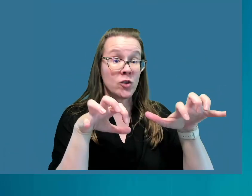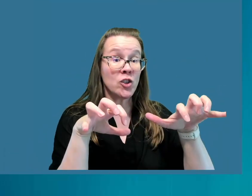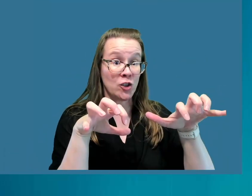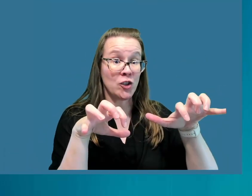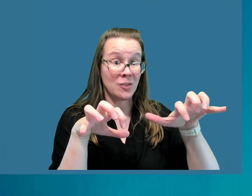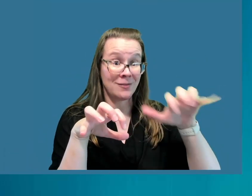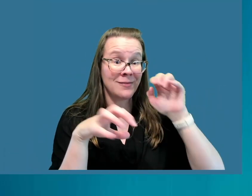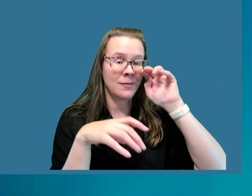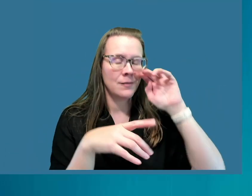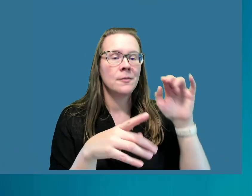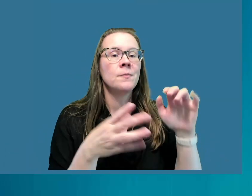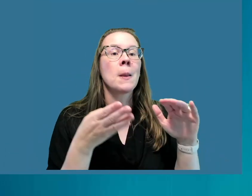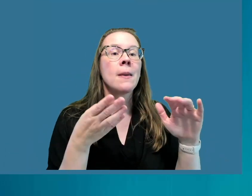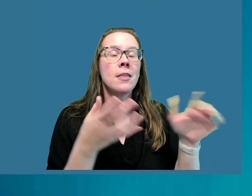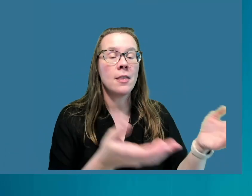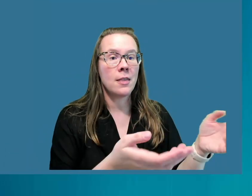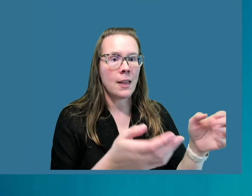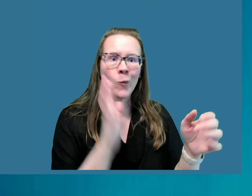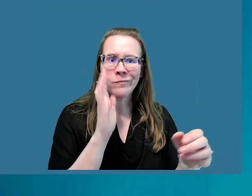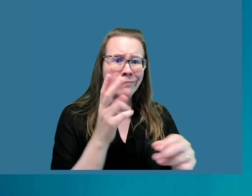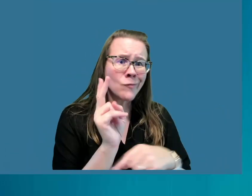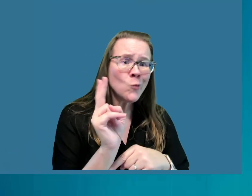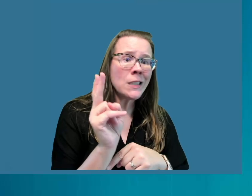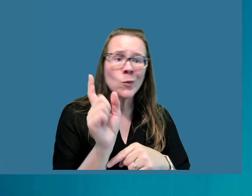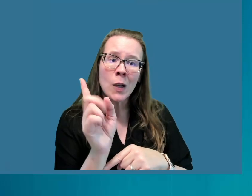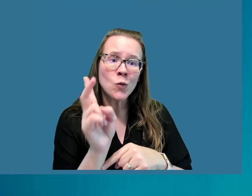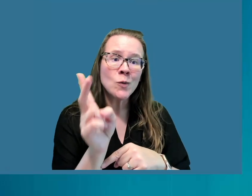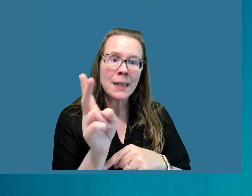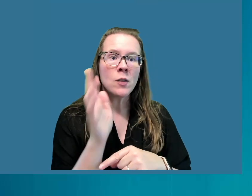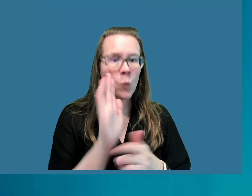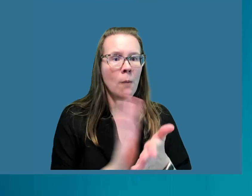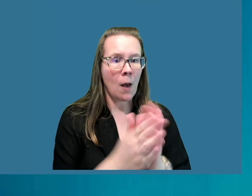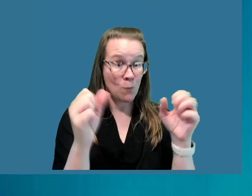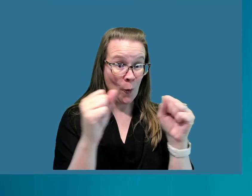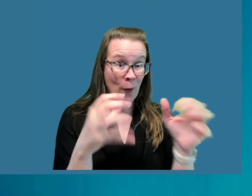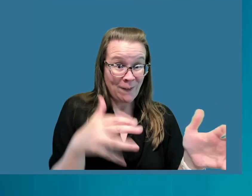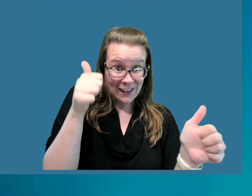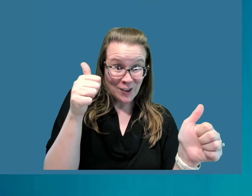put them in your freezer for a couple minutes. And that speeds up the chilling process, um,